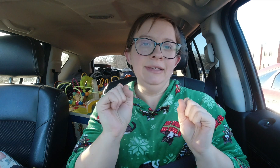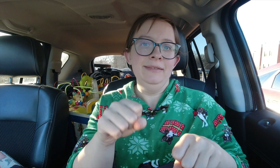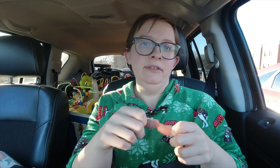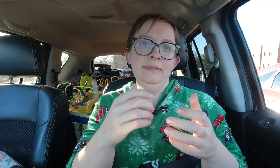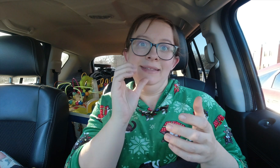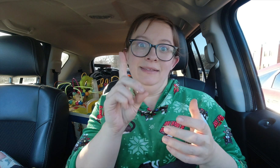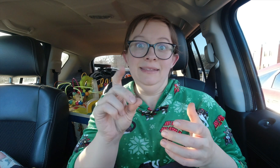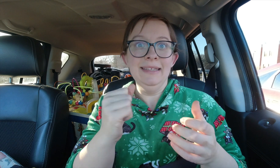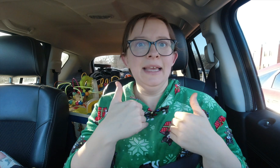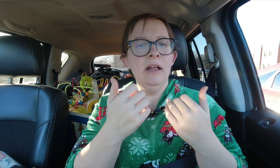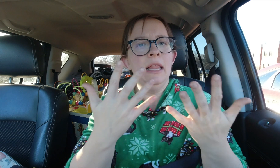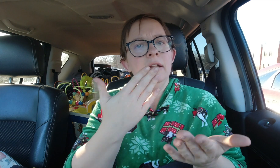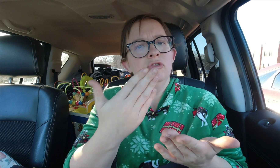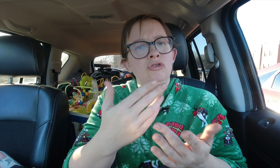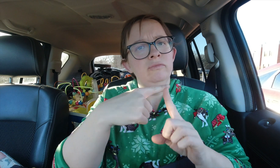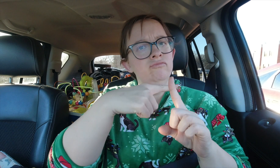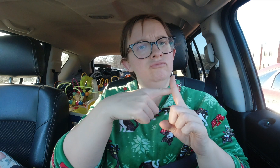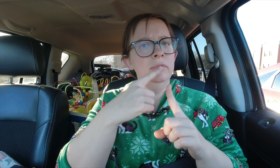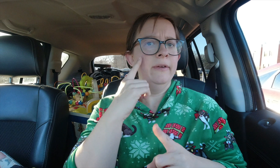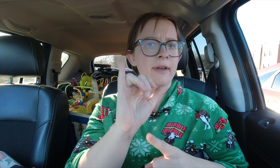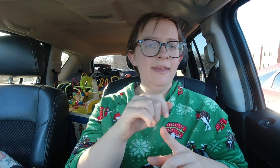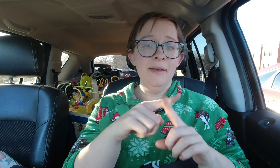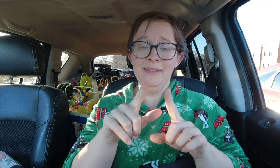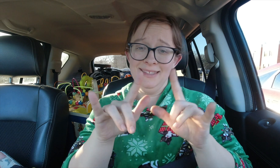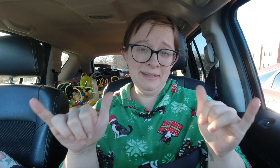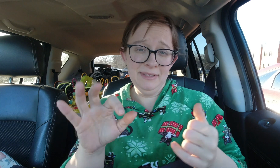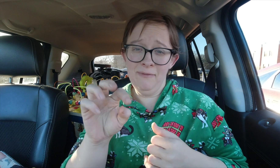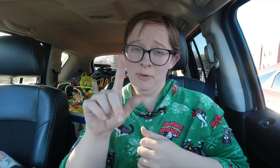It is usually cheaper. You know, there's a lot of pros to it,